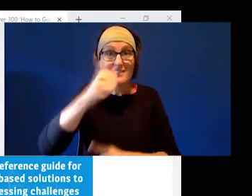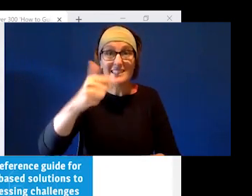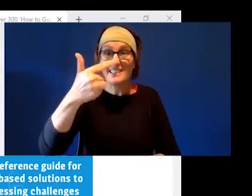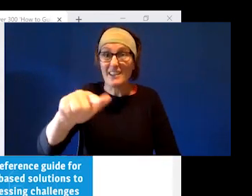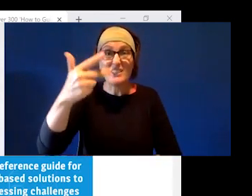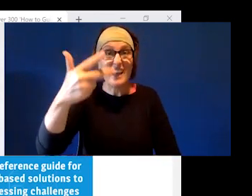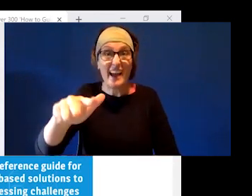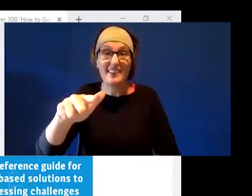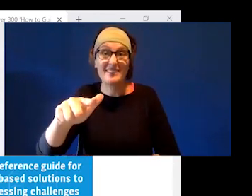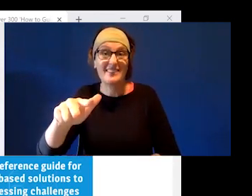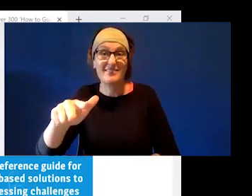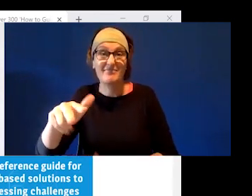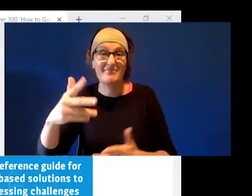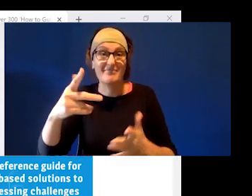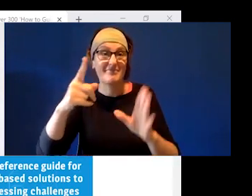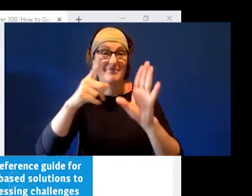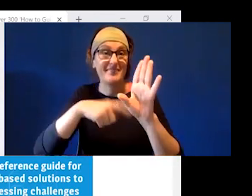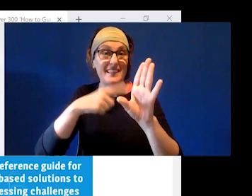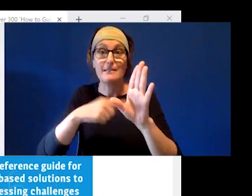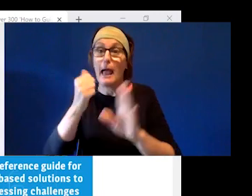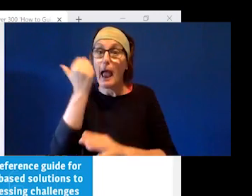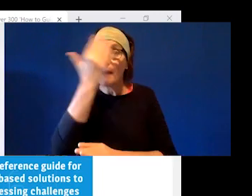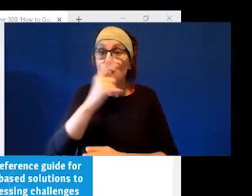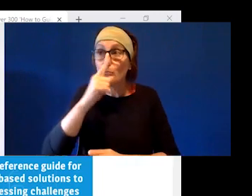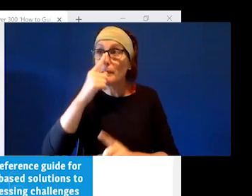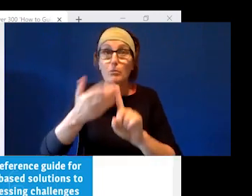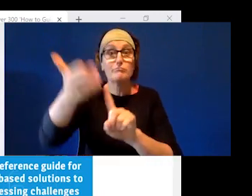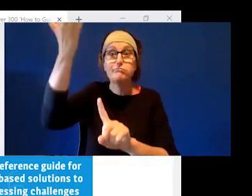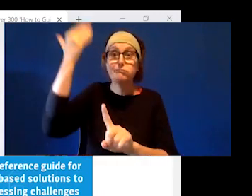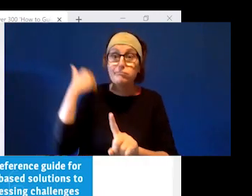I'm not trying to add just a kind of cool website, which I think this is